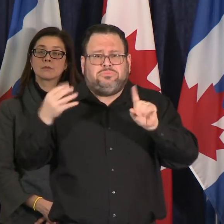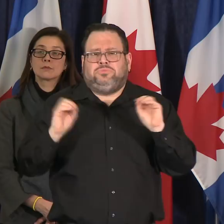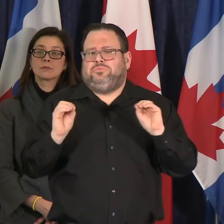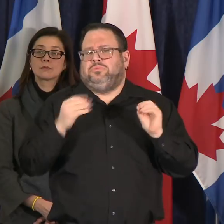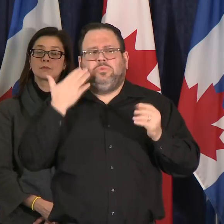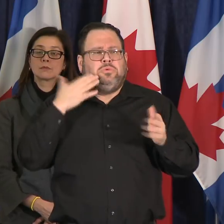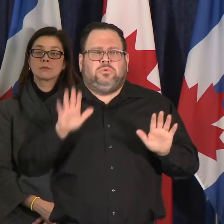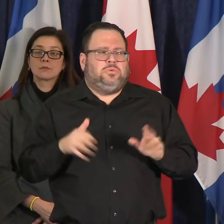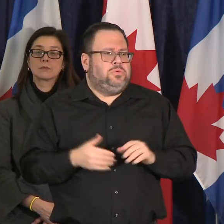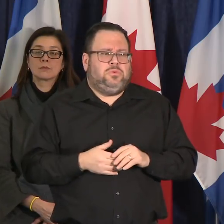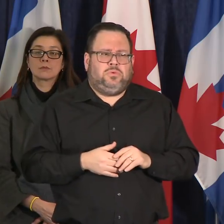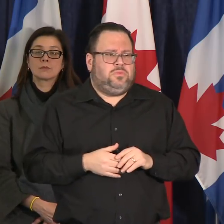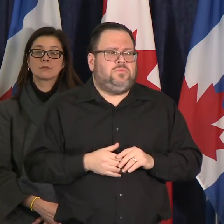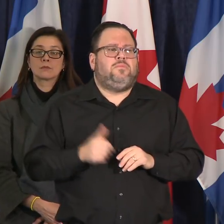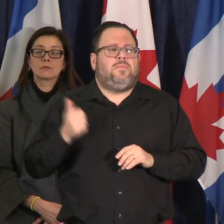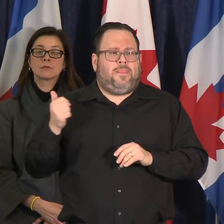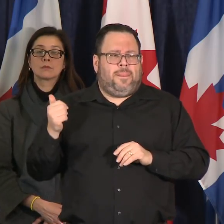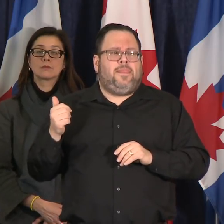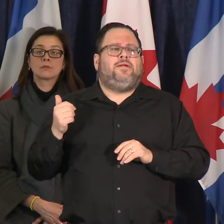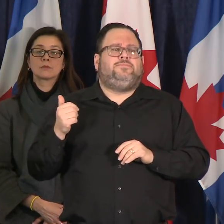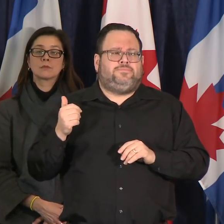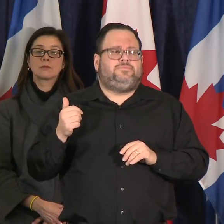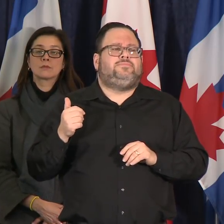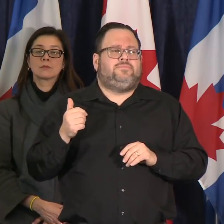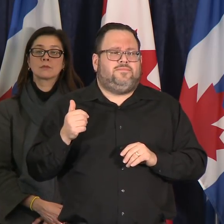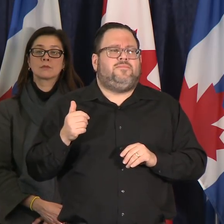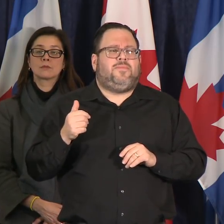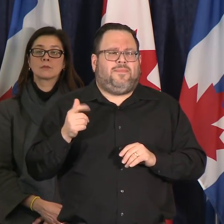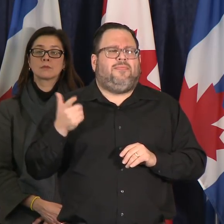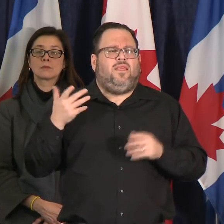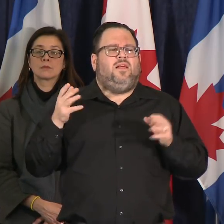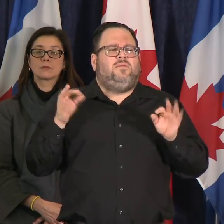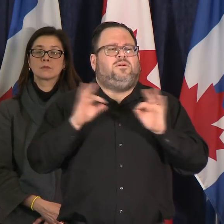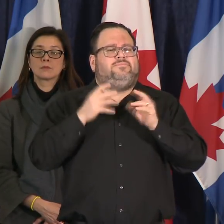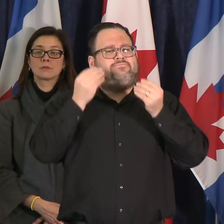of the fact that this was happening and as a result we felt that we felt it was